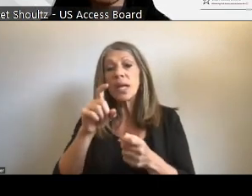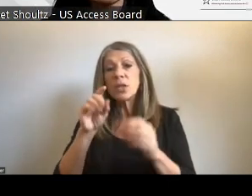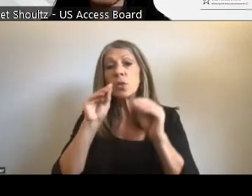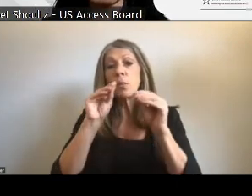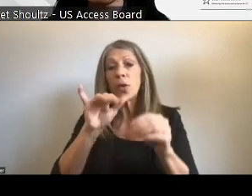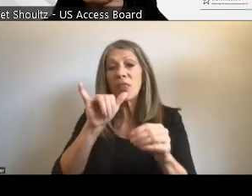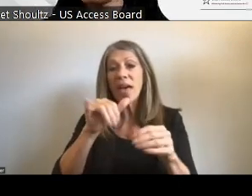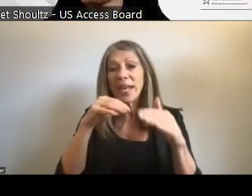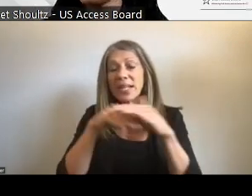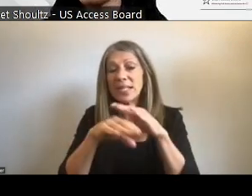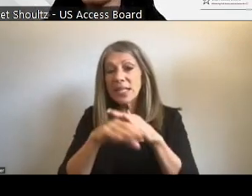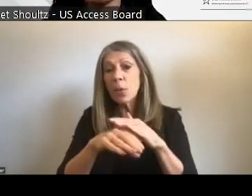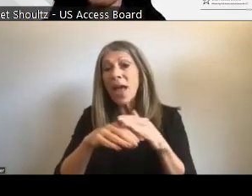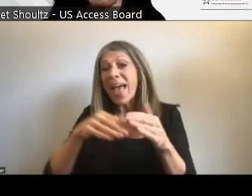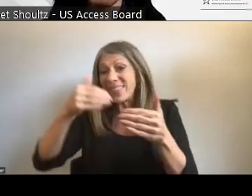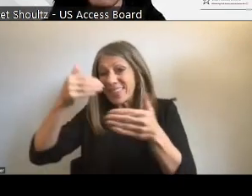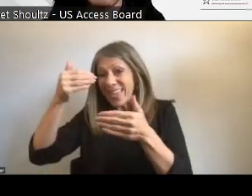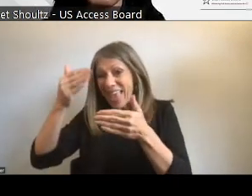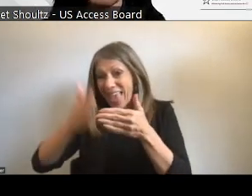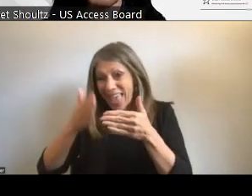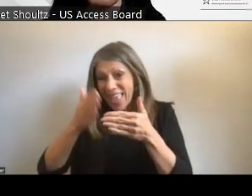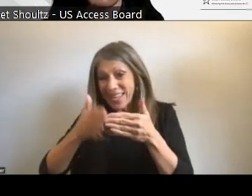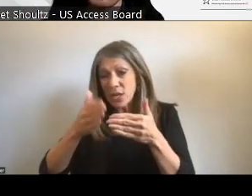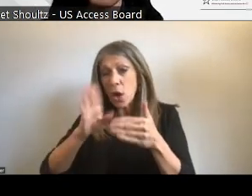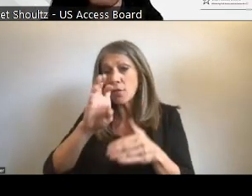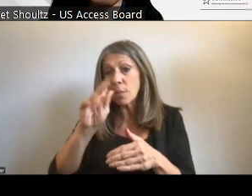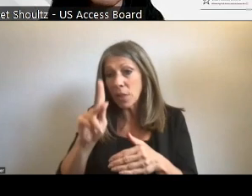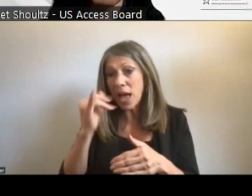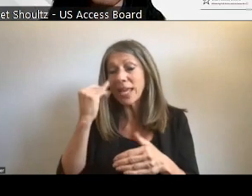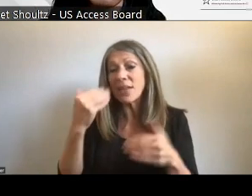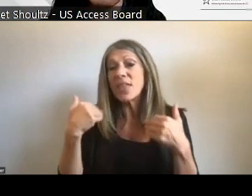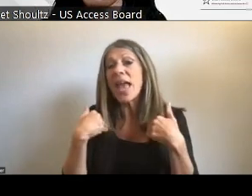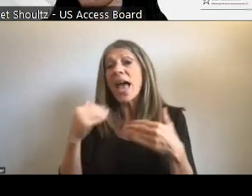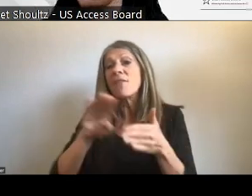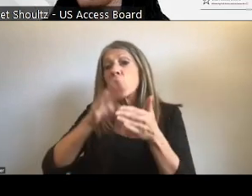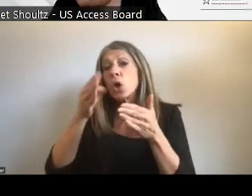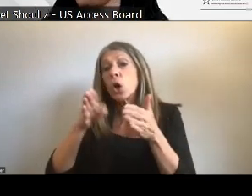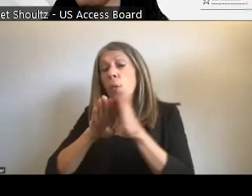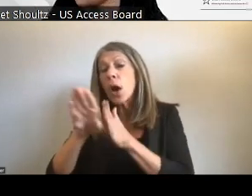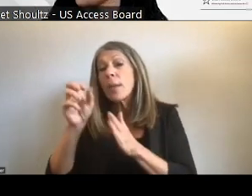parking space either at the end of the block face where there's a curb ramp or blended transition, or